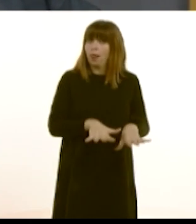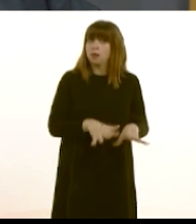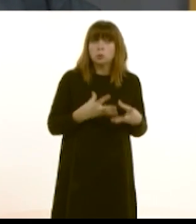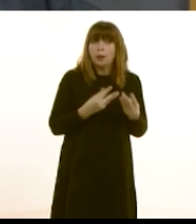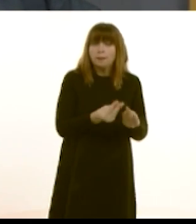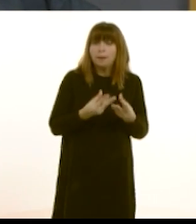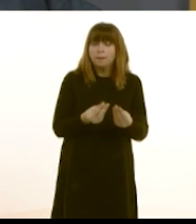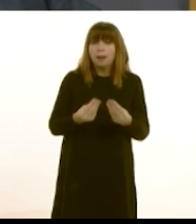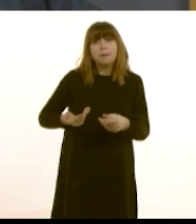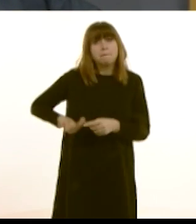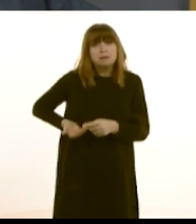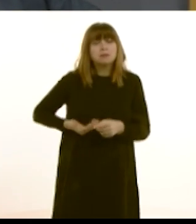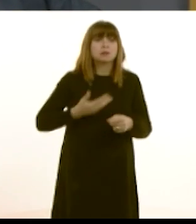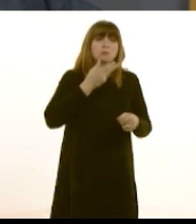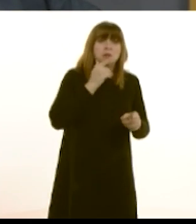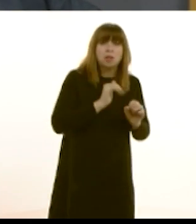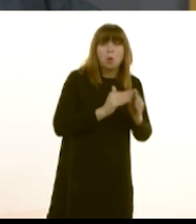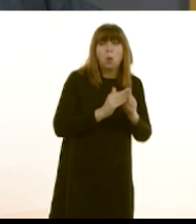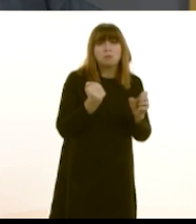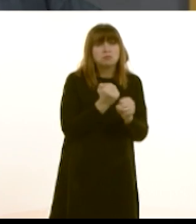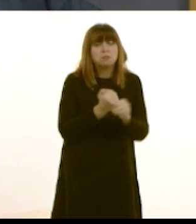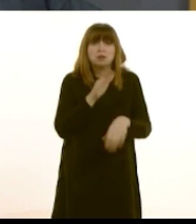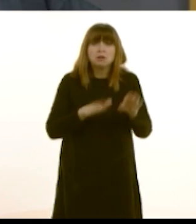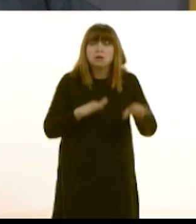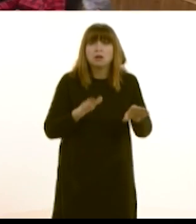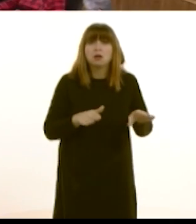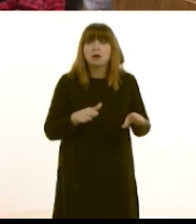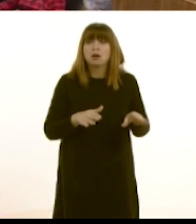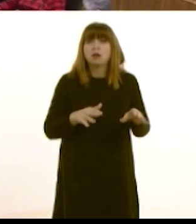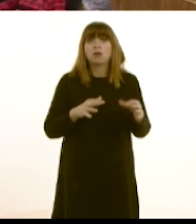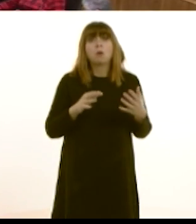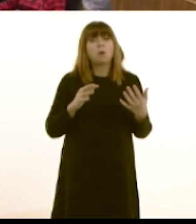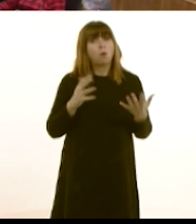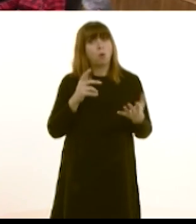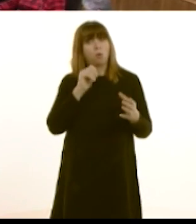and to assist businesses to get back on their feet, or to contribute to that national fund that I mentioned?